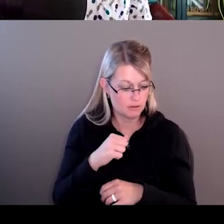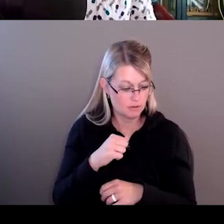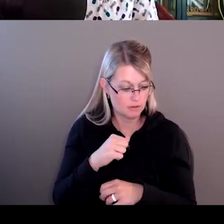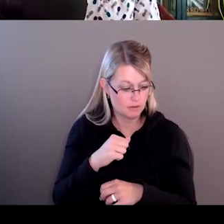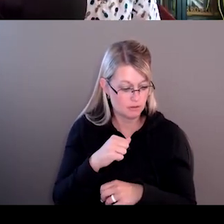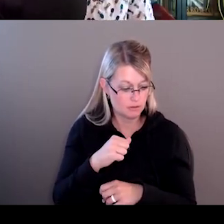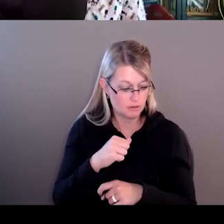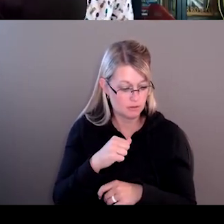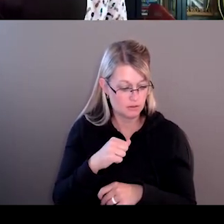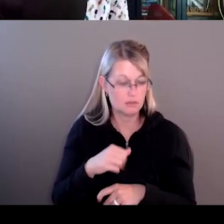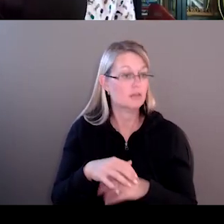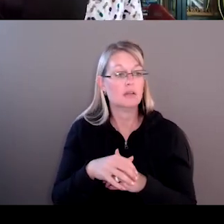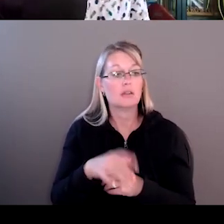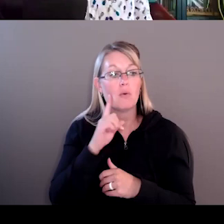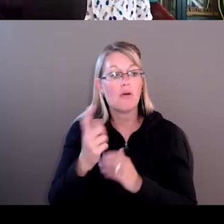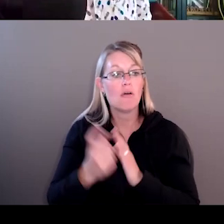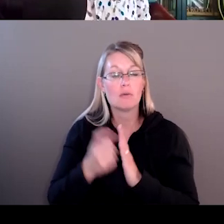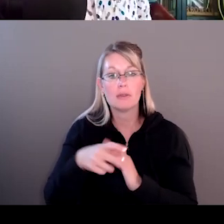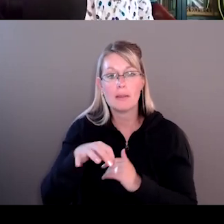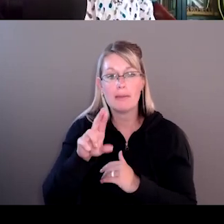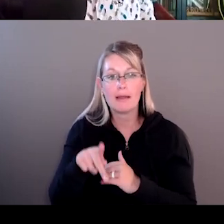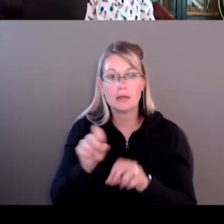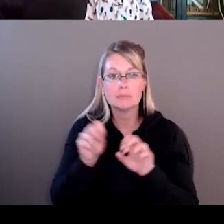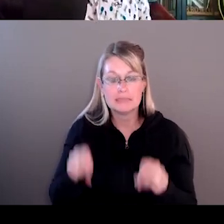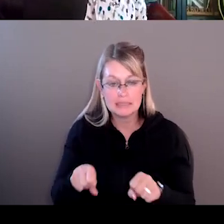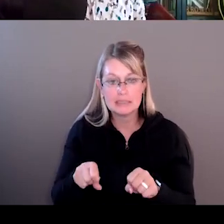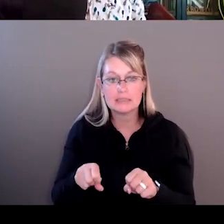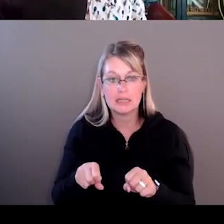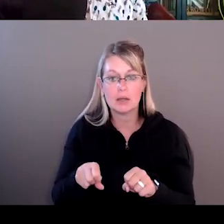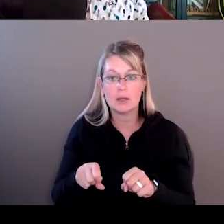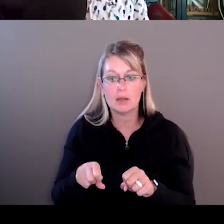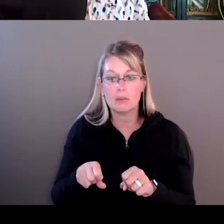so it is more likely to automatically pick up system colors into forced colors context. Lots